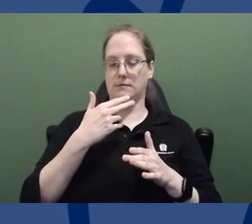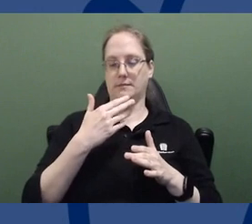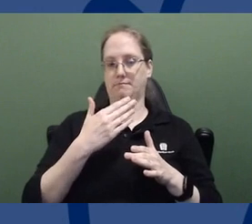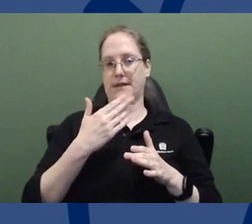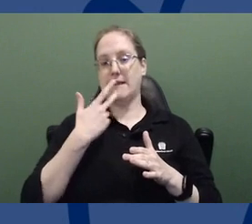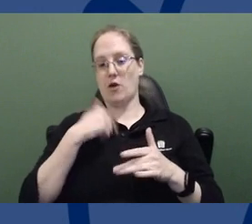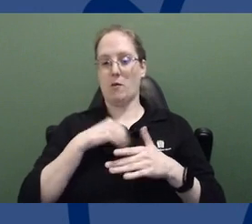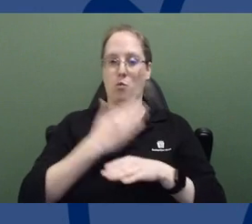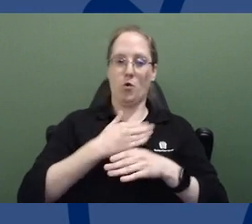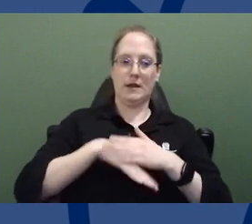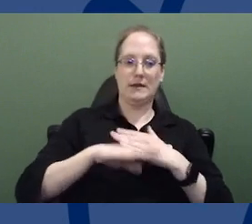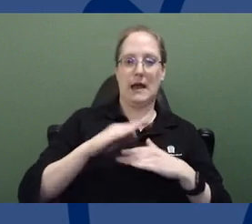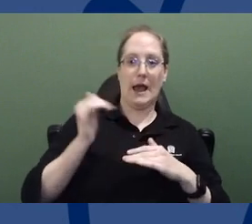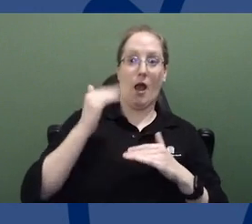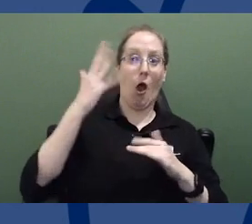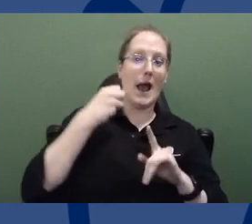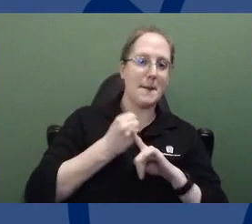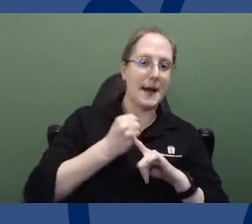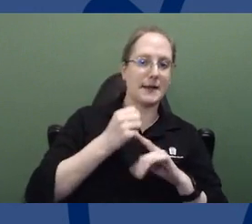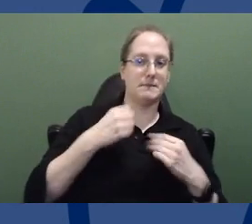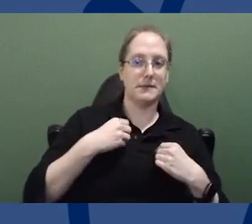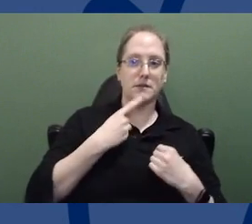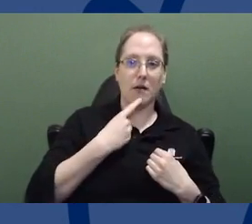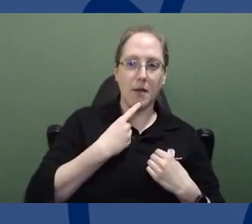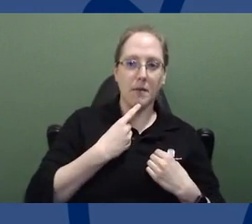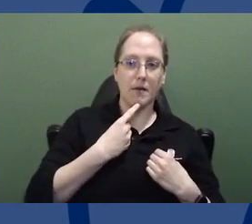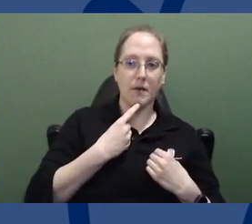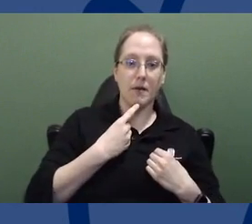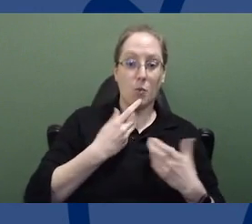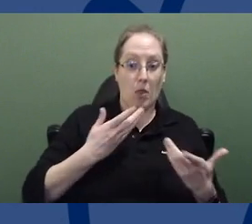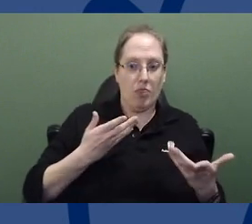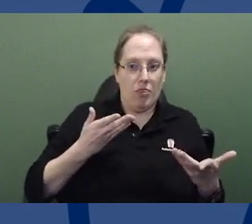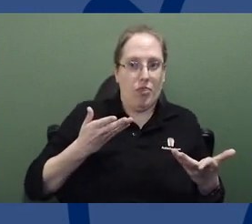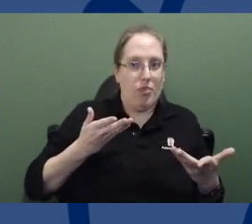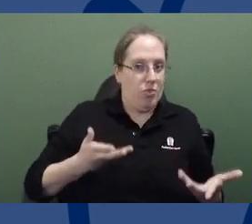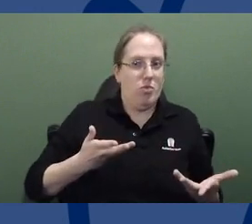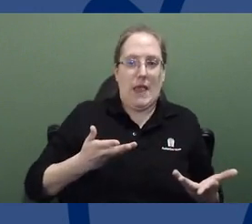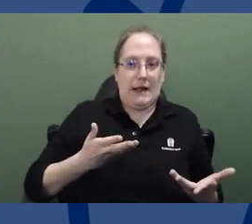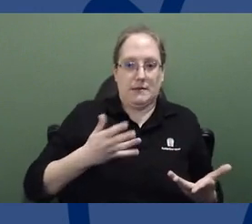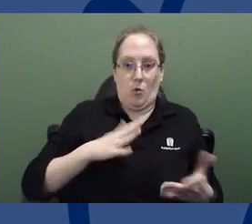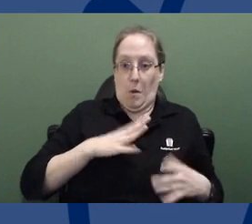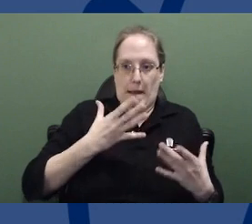fact that you're in that industry is evidence that you're impacted by COVID at the moment as well; is that correct?